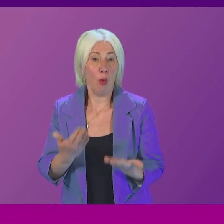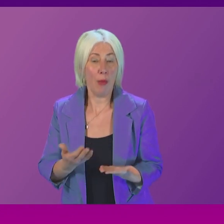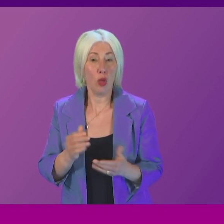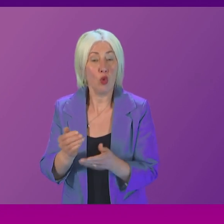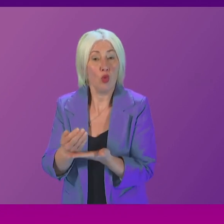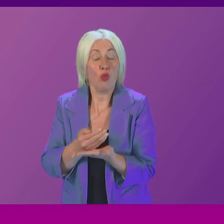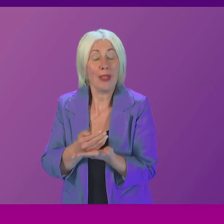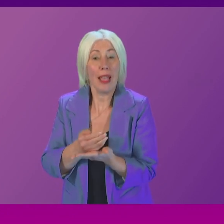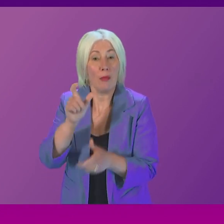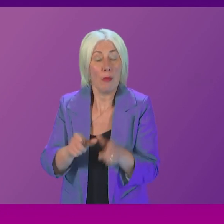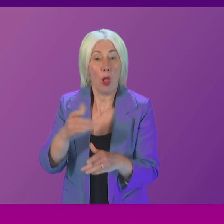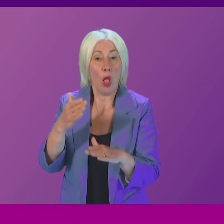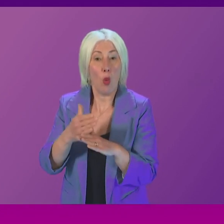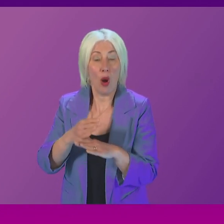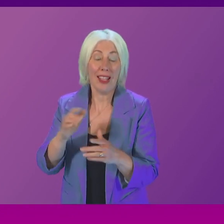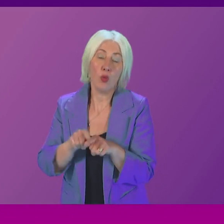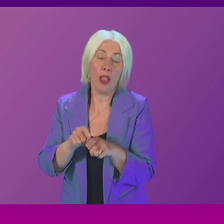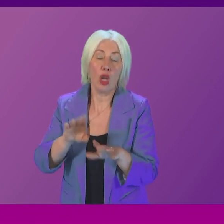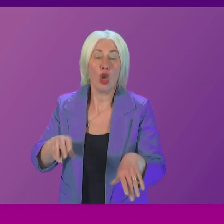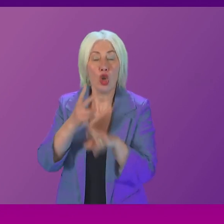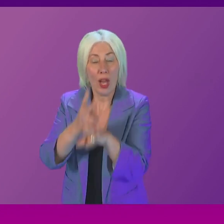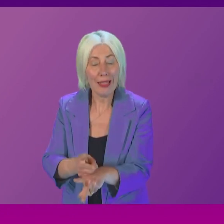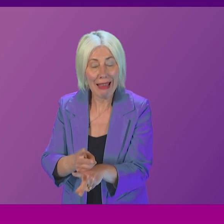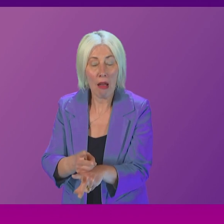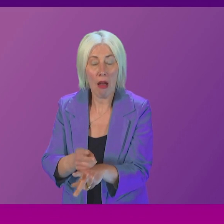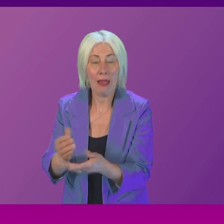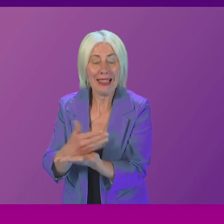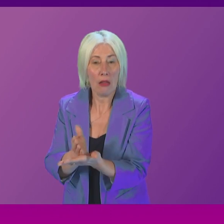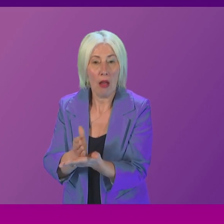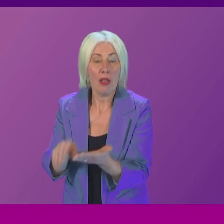our childcare sector, from being further impacted by the crisis?